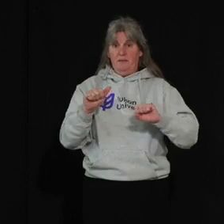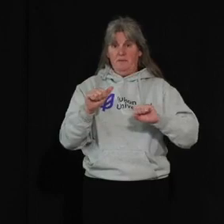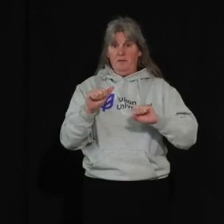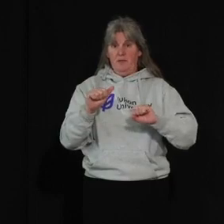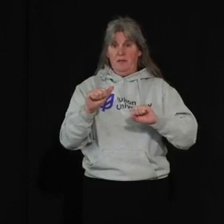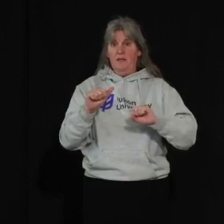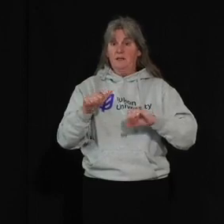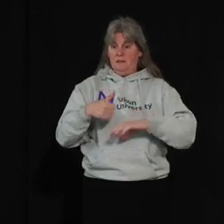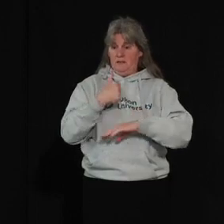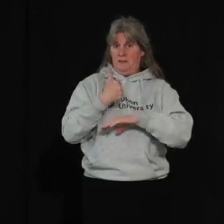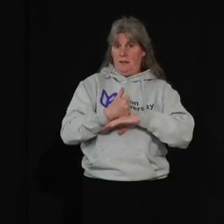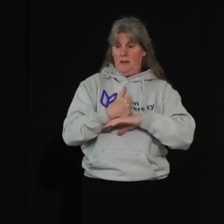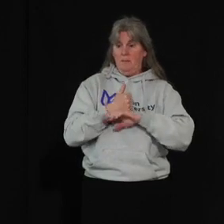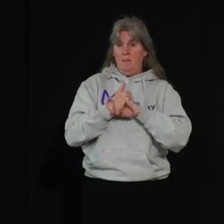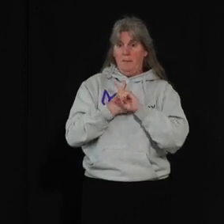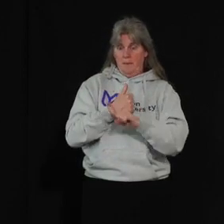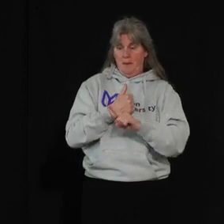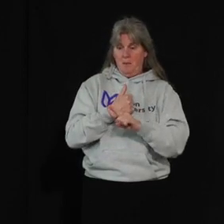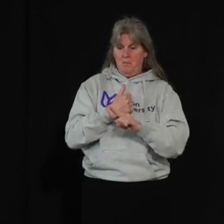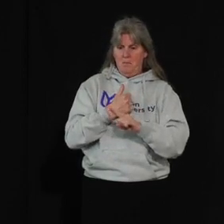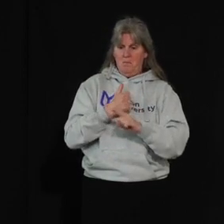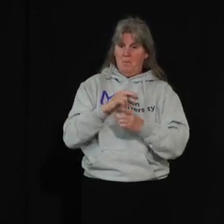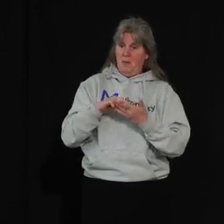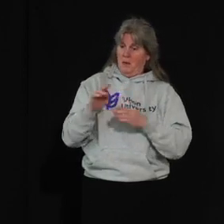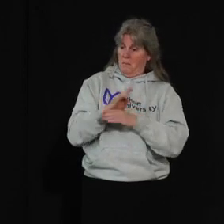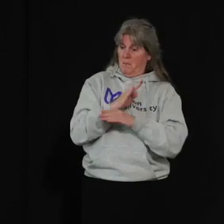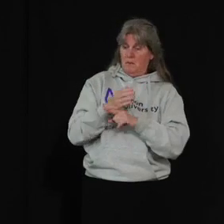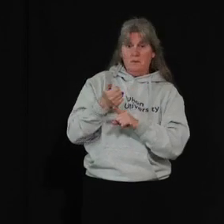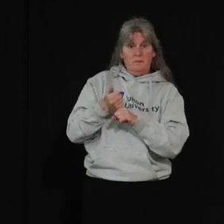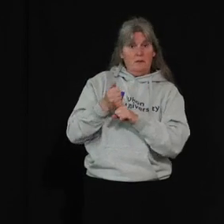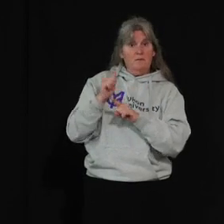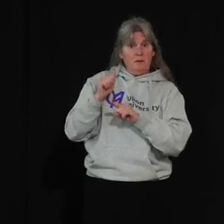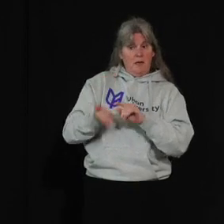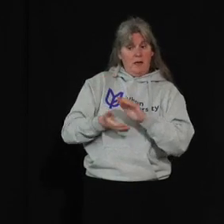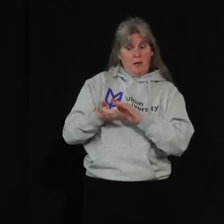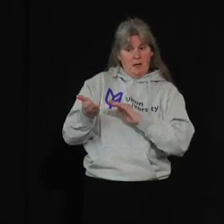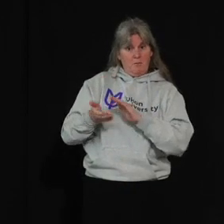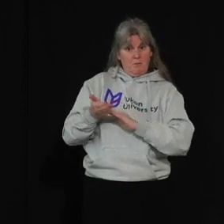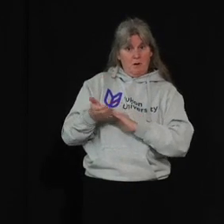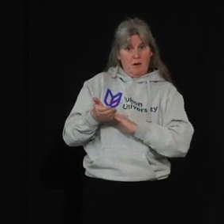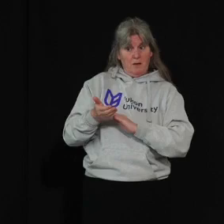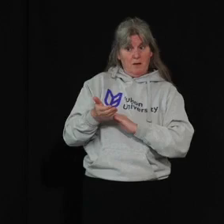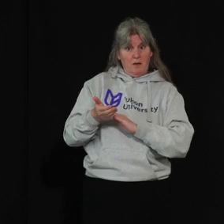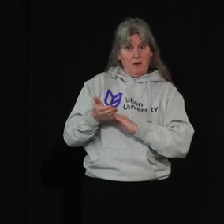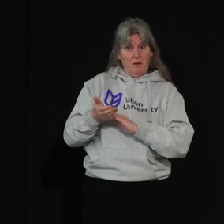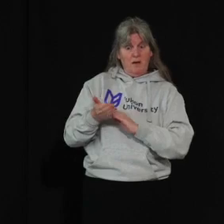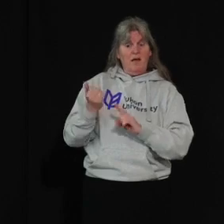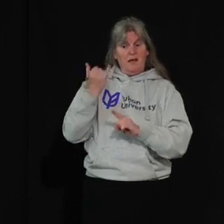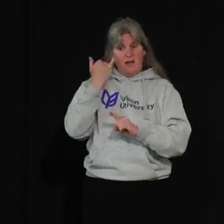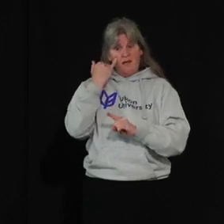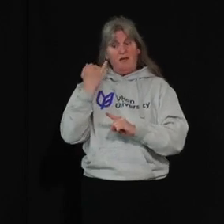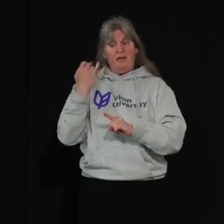For businesses with safety precautions in place, it seems they would be well poised to operate should we see more cases